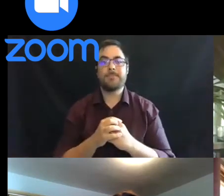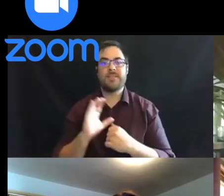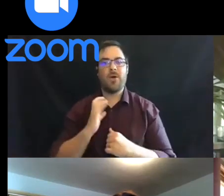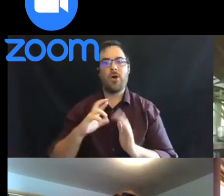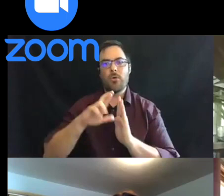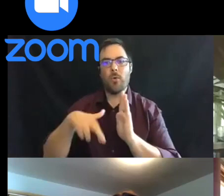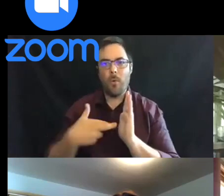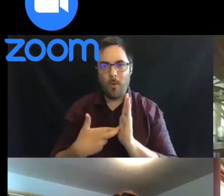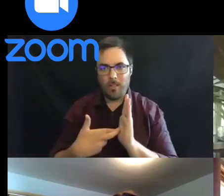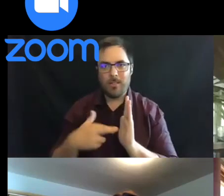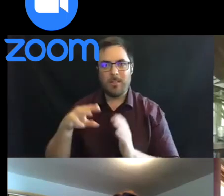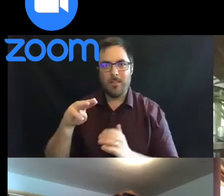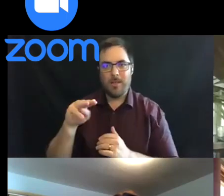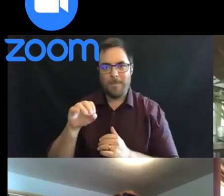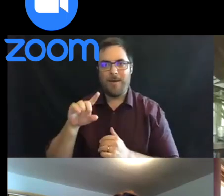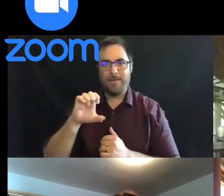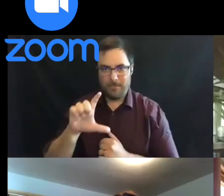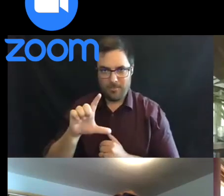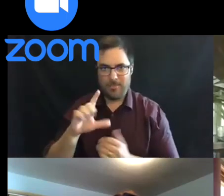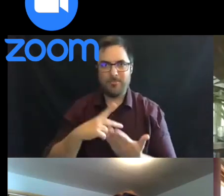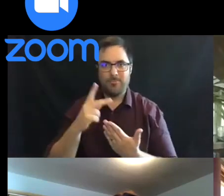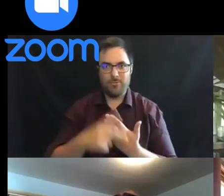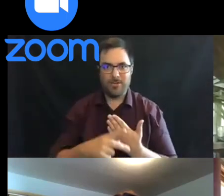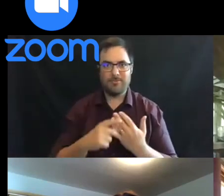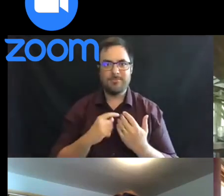hard of hearing role model program. How you guys are going to keep these zero to three versus three